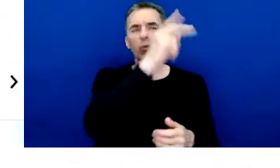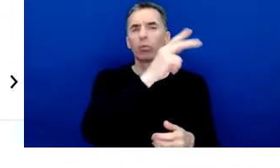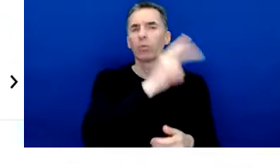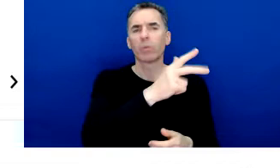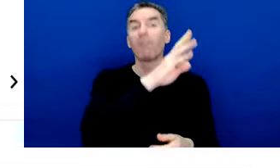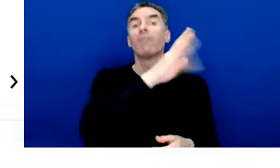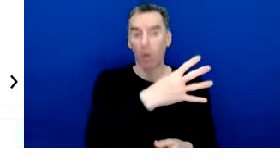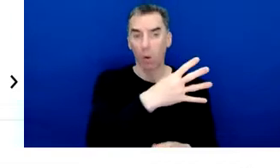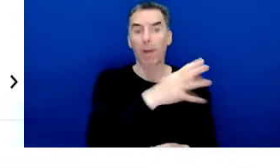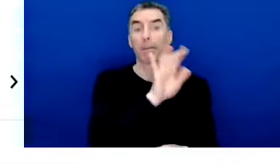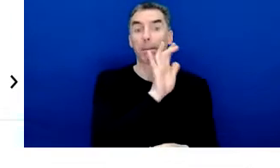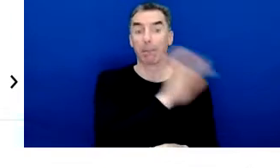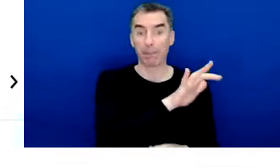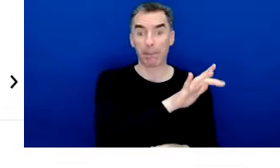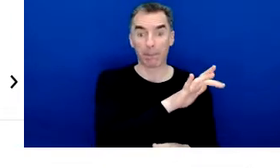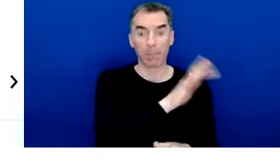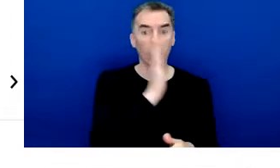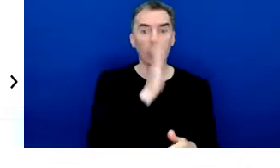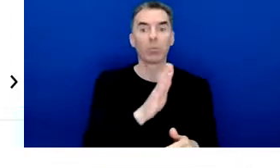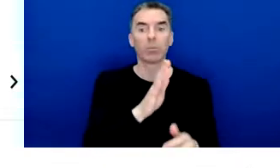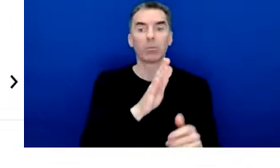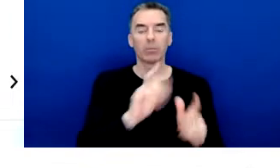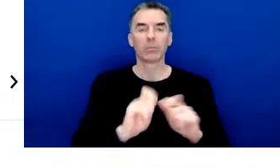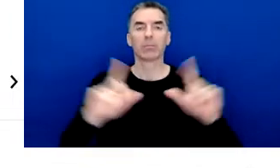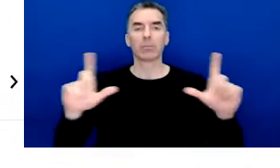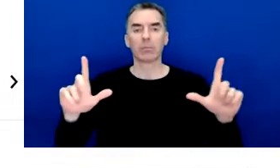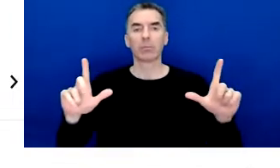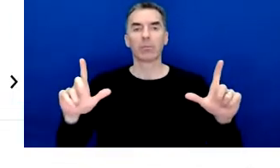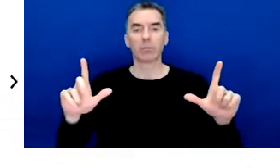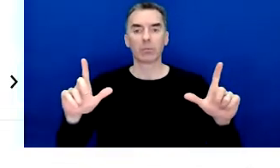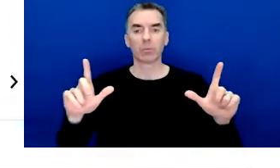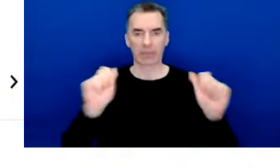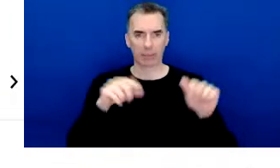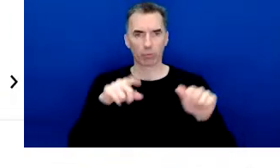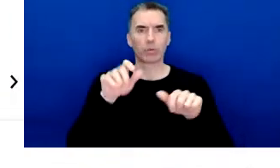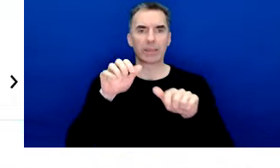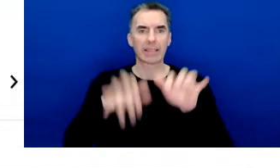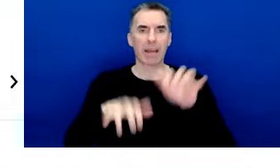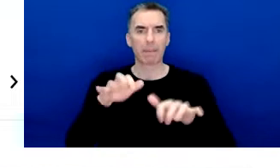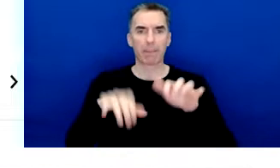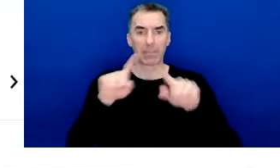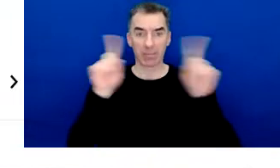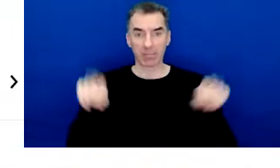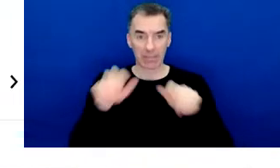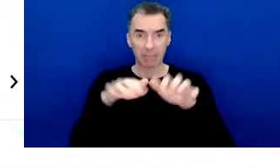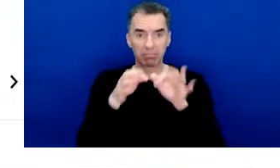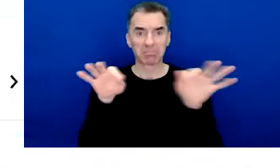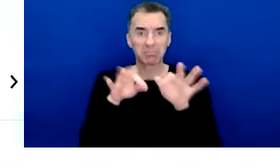it'll bring up a window that allows you to type in and you can choose different colors if you'd like